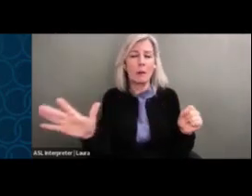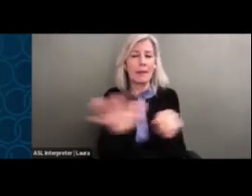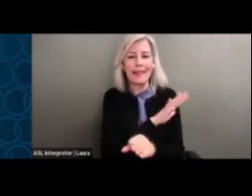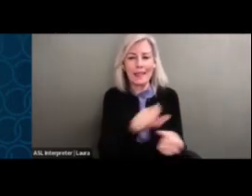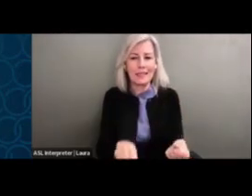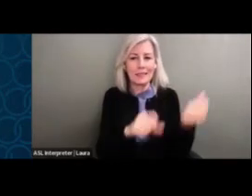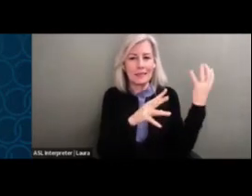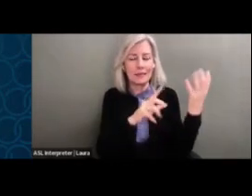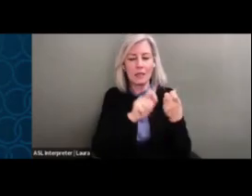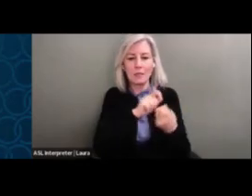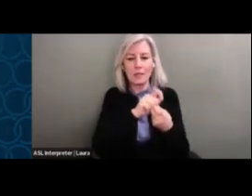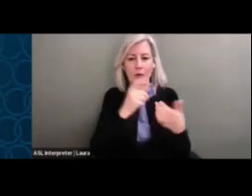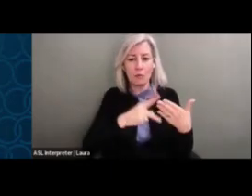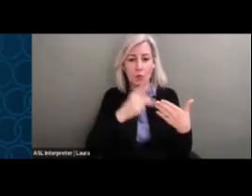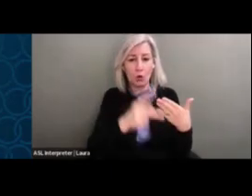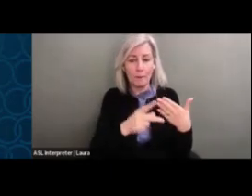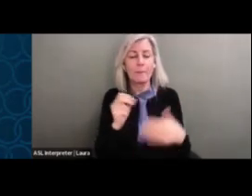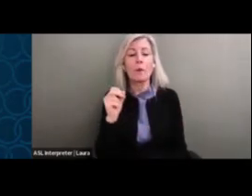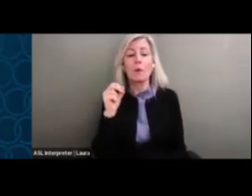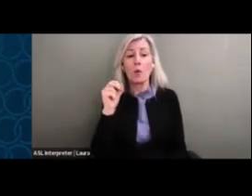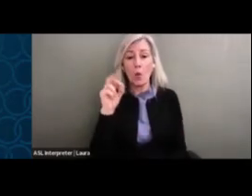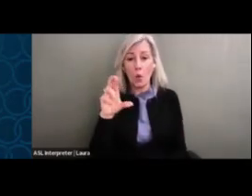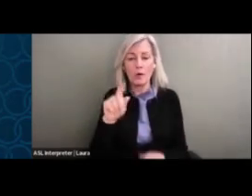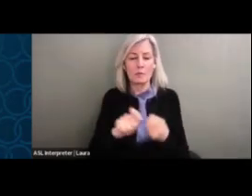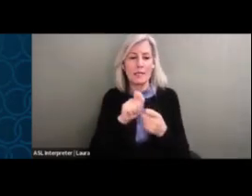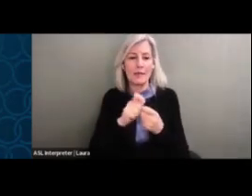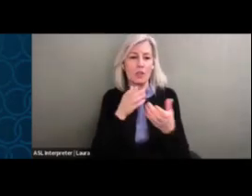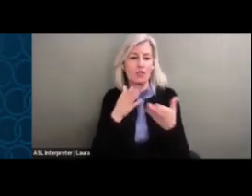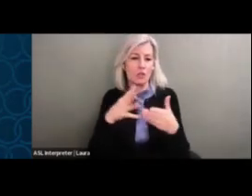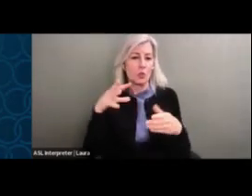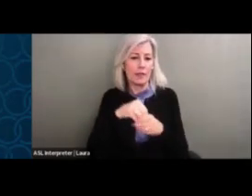Some states, and we are beginning to track and see proposals come out,